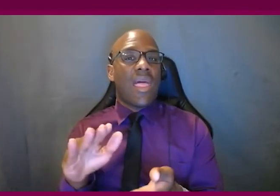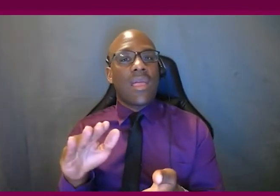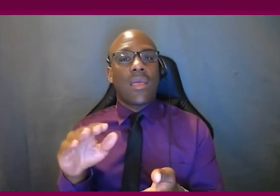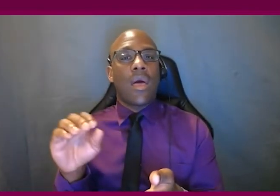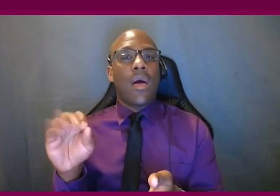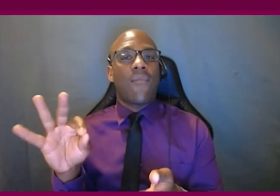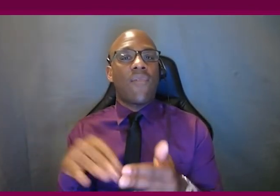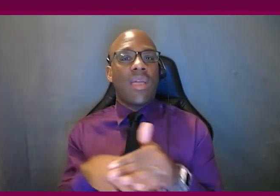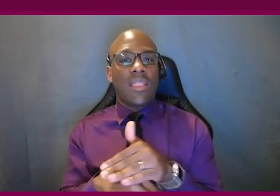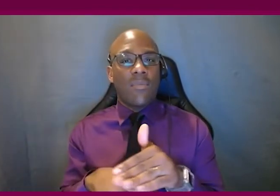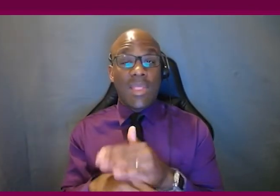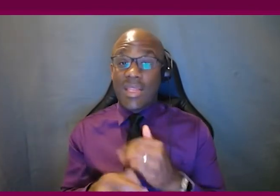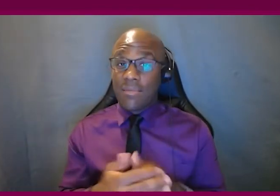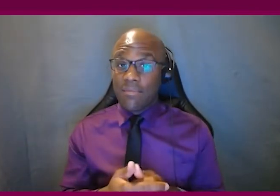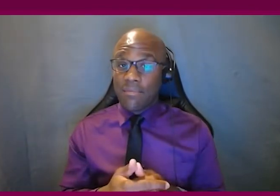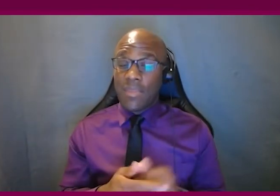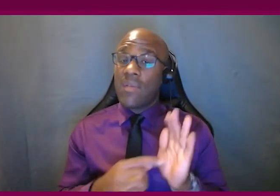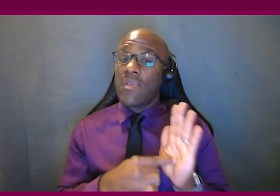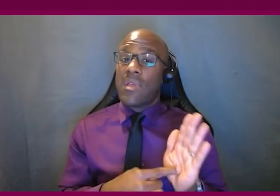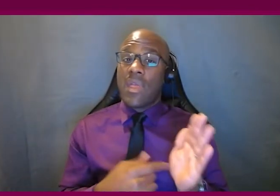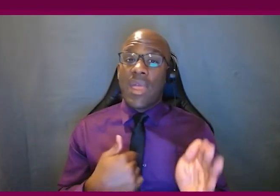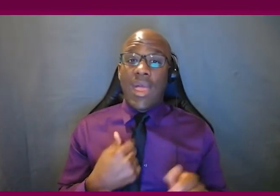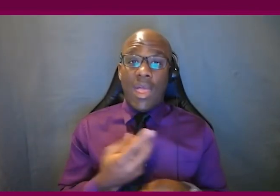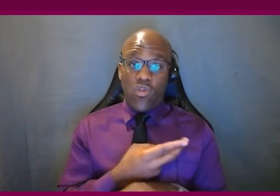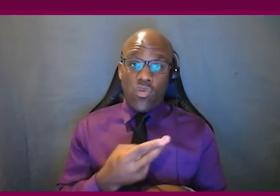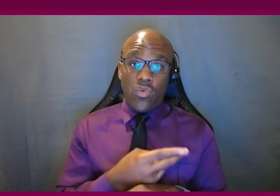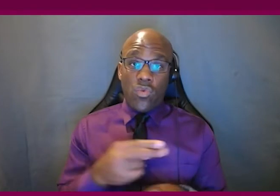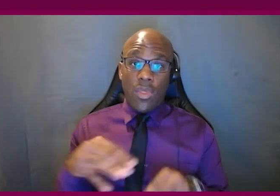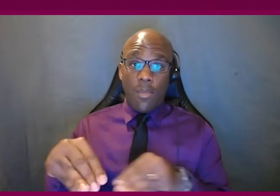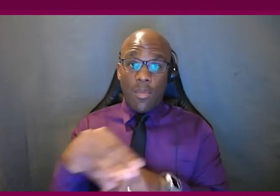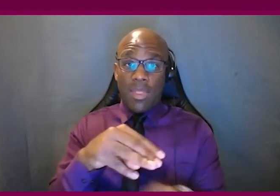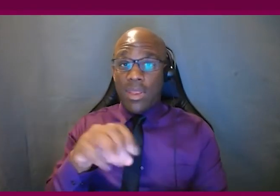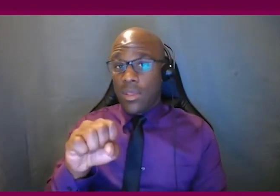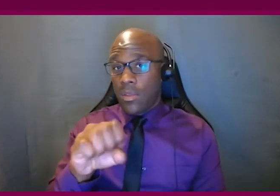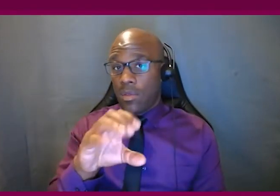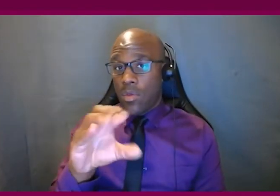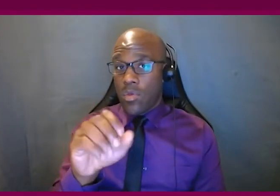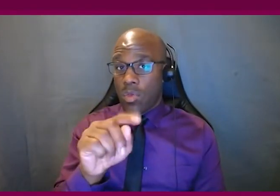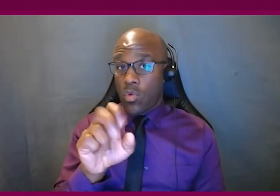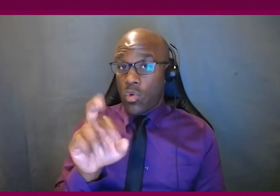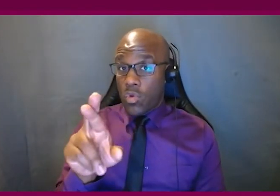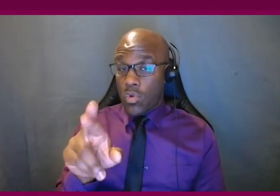not able to access a building or an apartment because of that set of stairs.